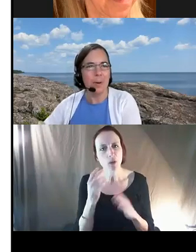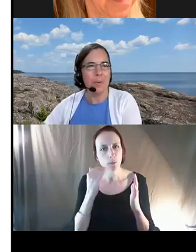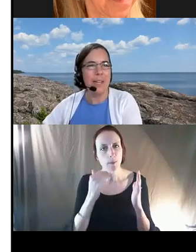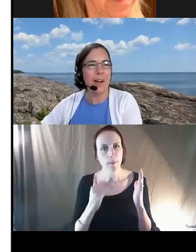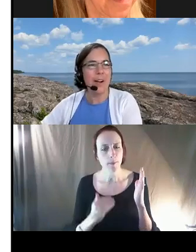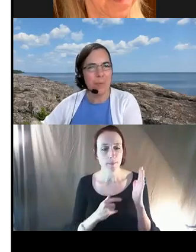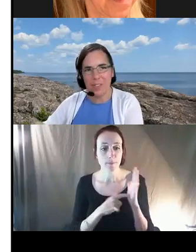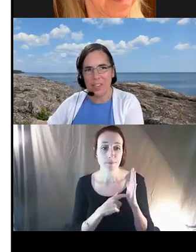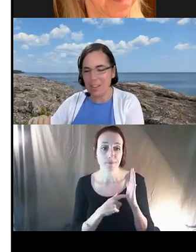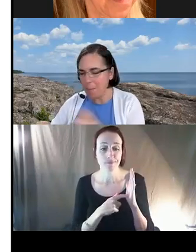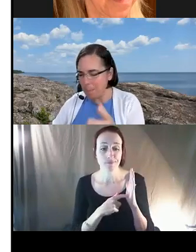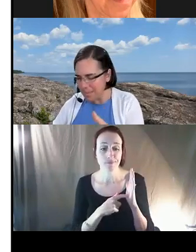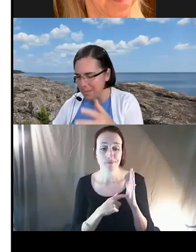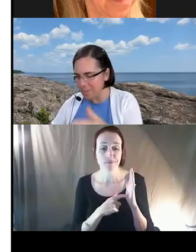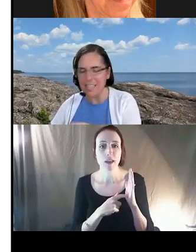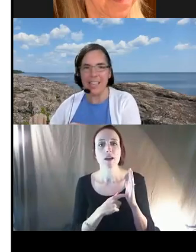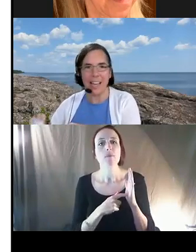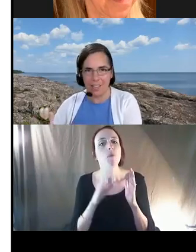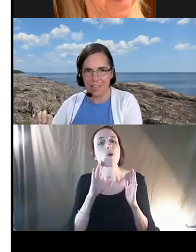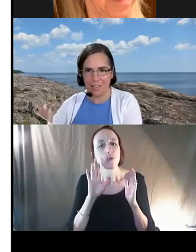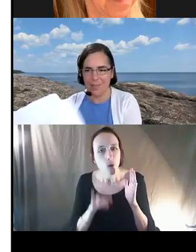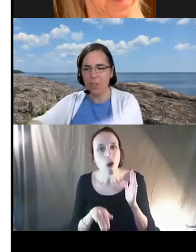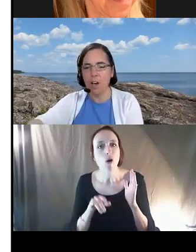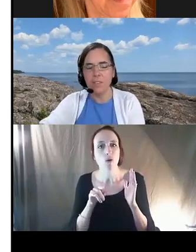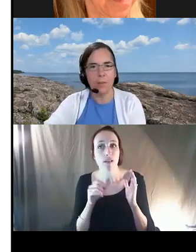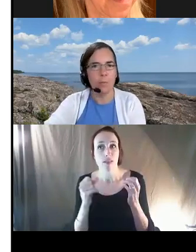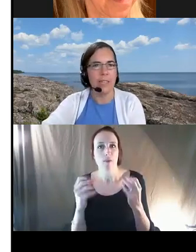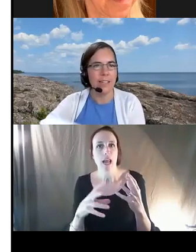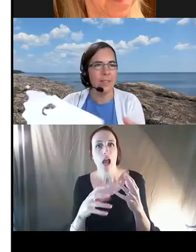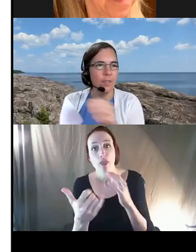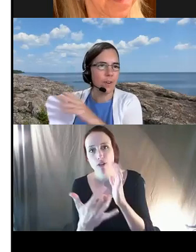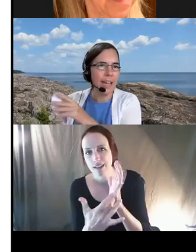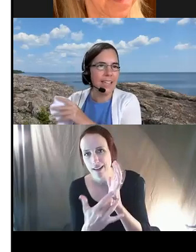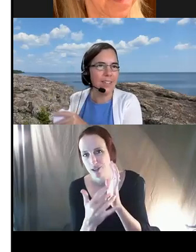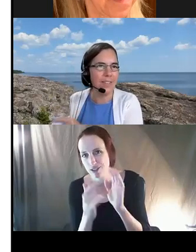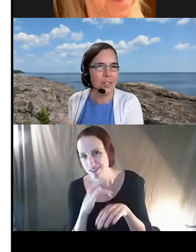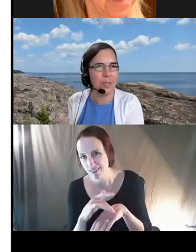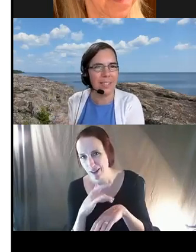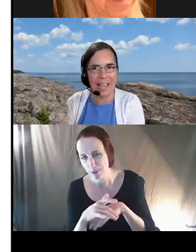we aware there are many, many others. Because of the variety of individuals attending